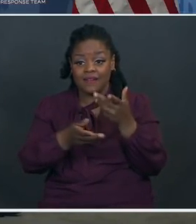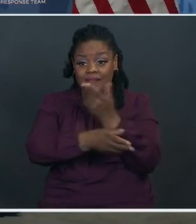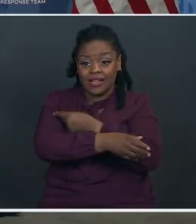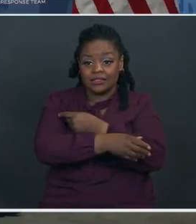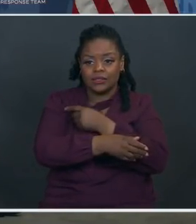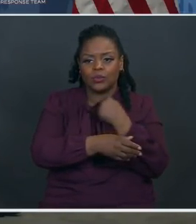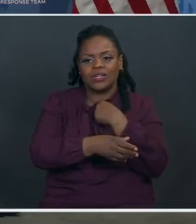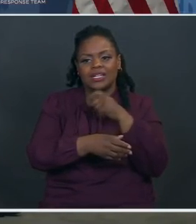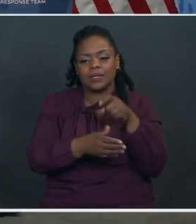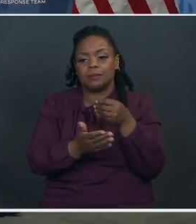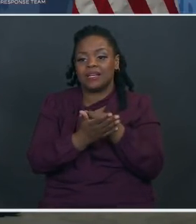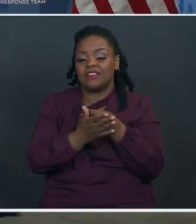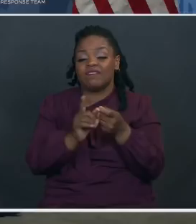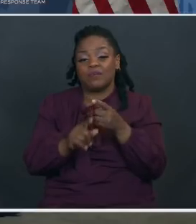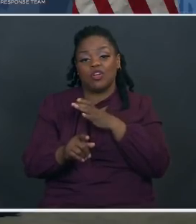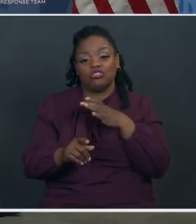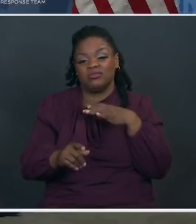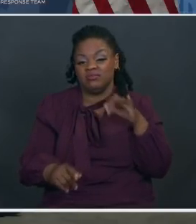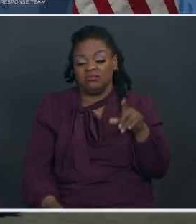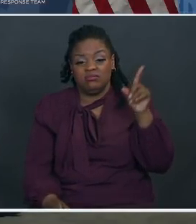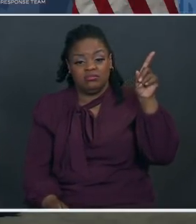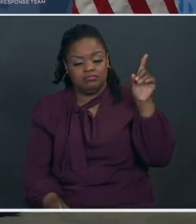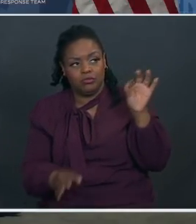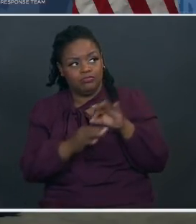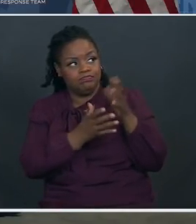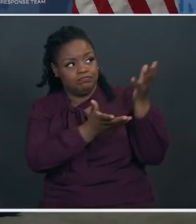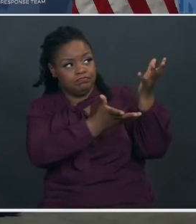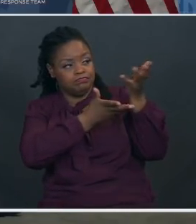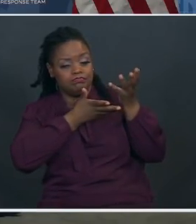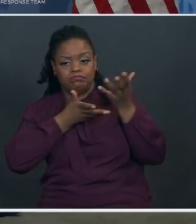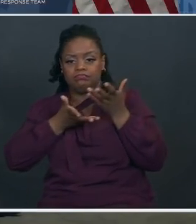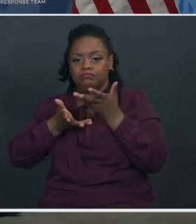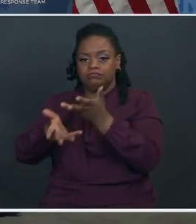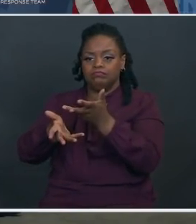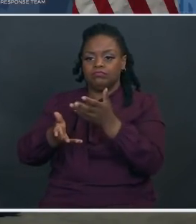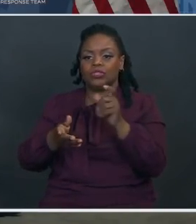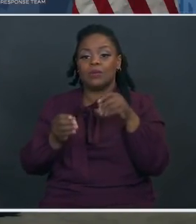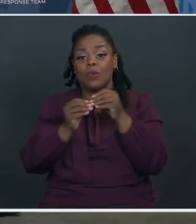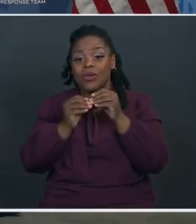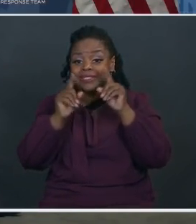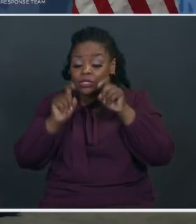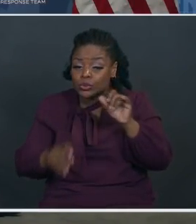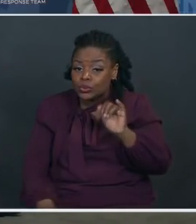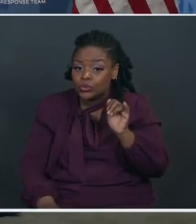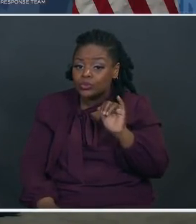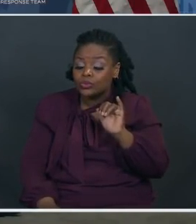We still do too little testing in this country. We need to ramp up testing significantly.